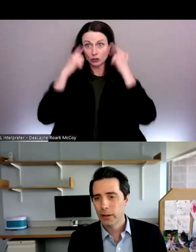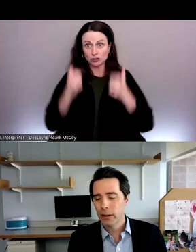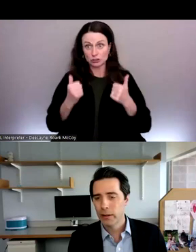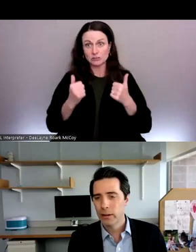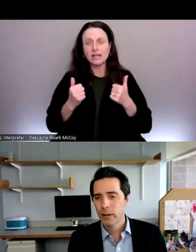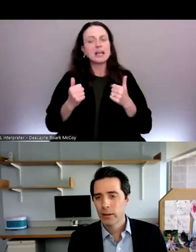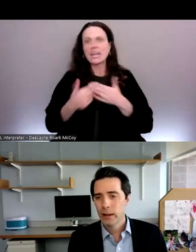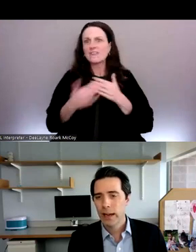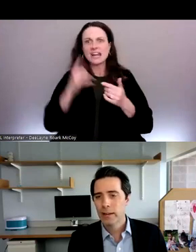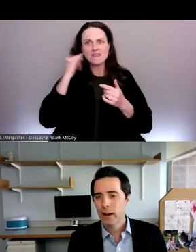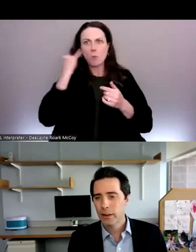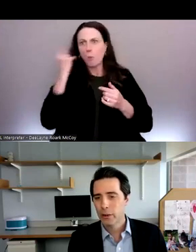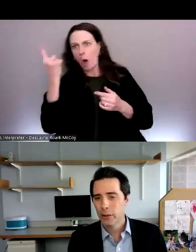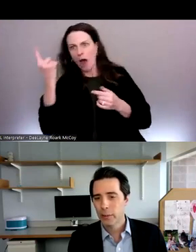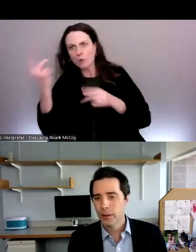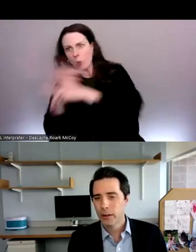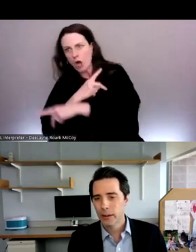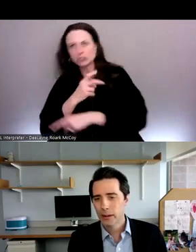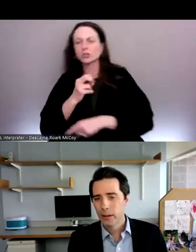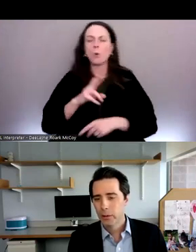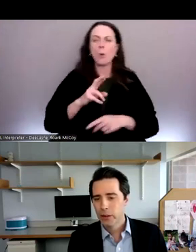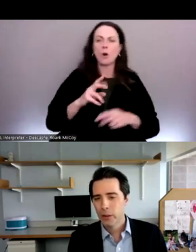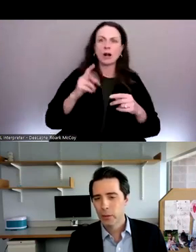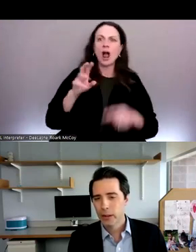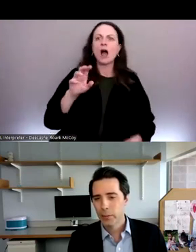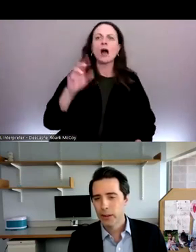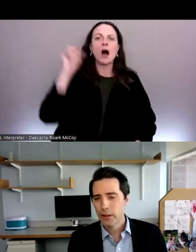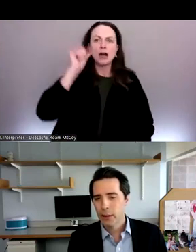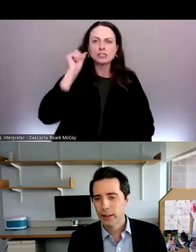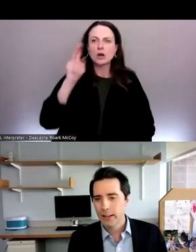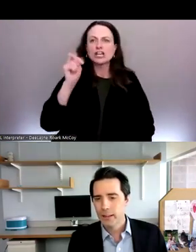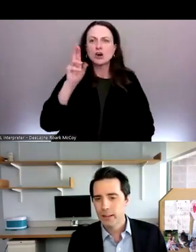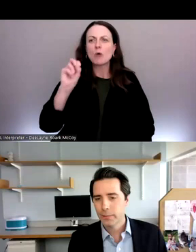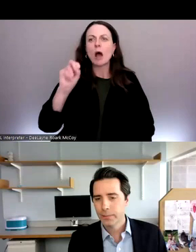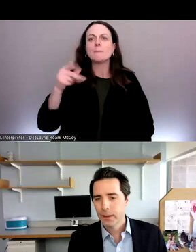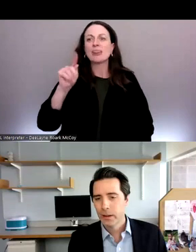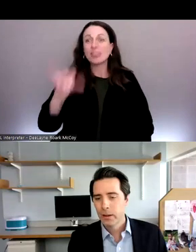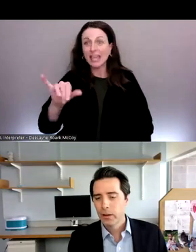hearing loss and auditory neuropathy we